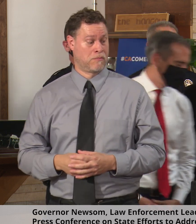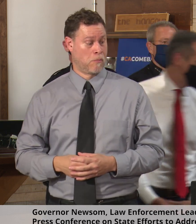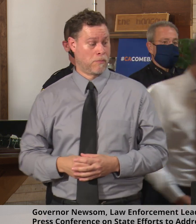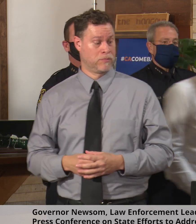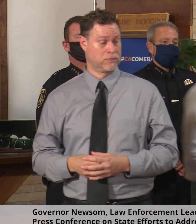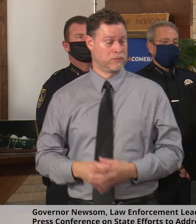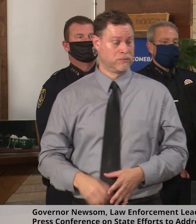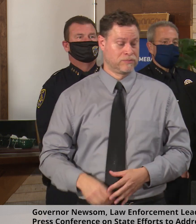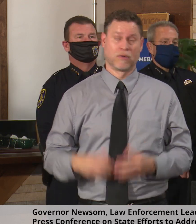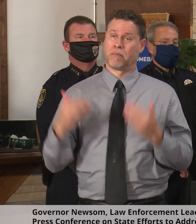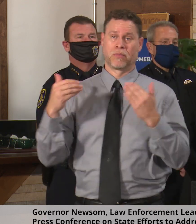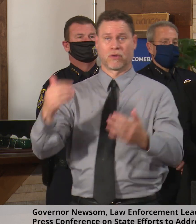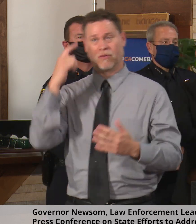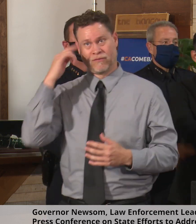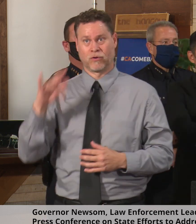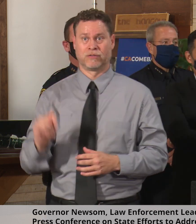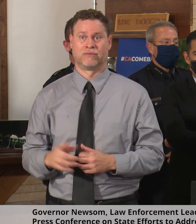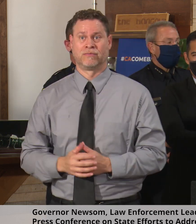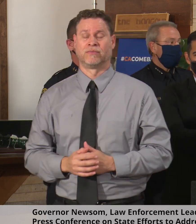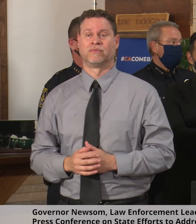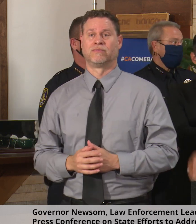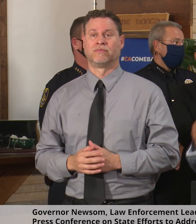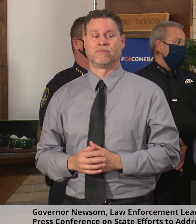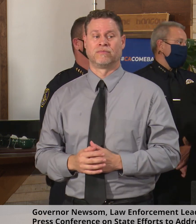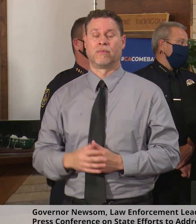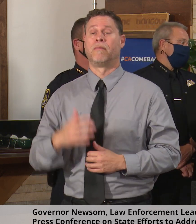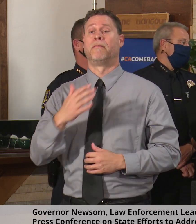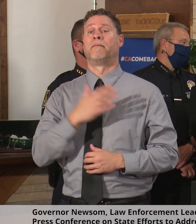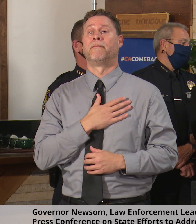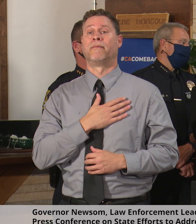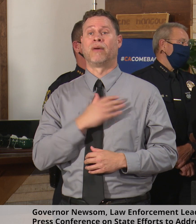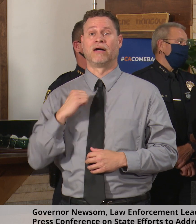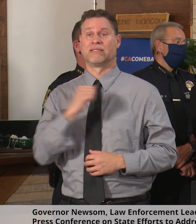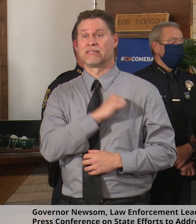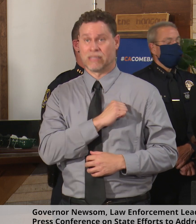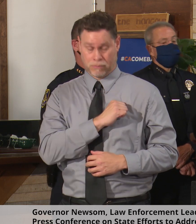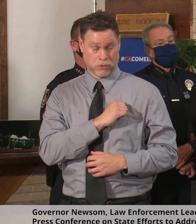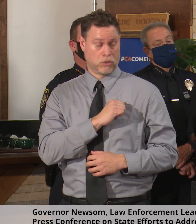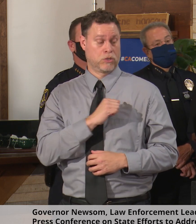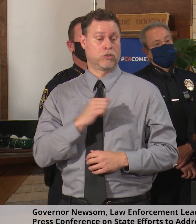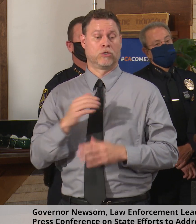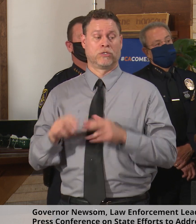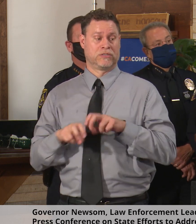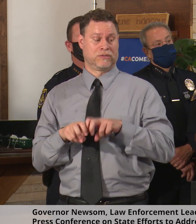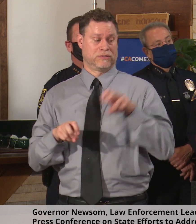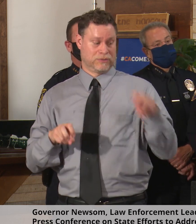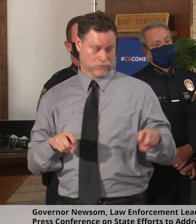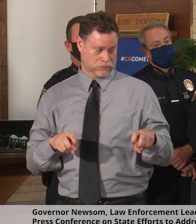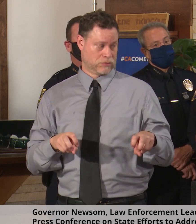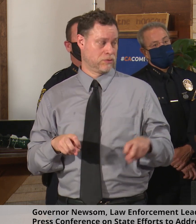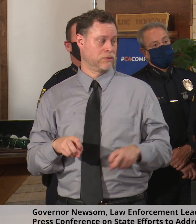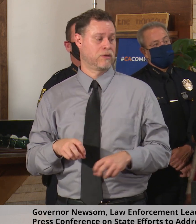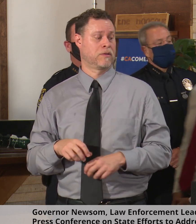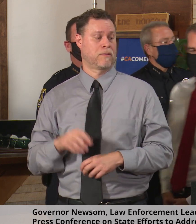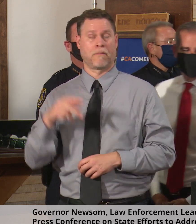I'm gonna go for it. So my assembly mate and he sits across away from me, assembly member Patrick